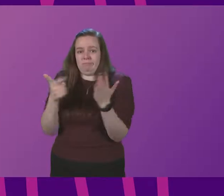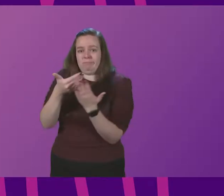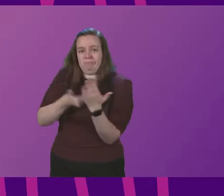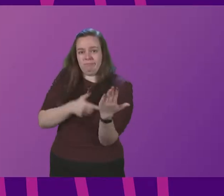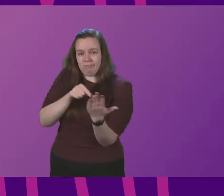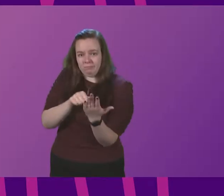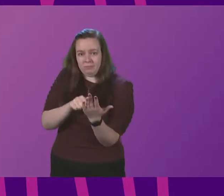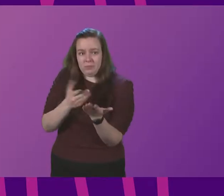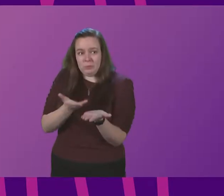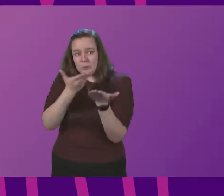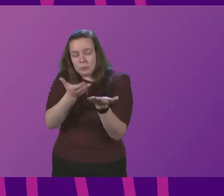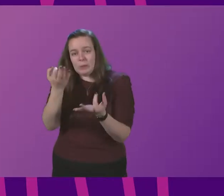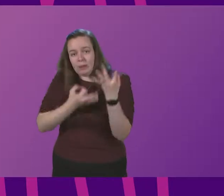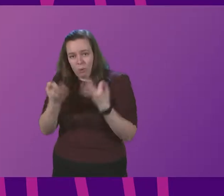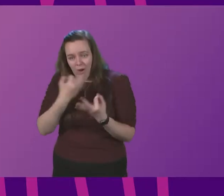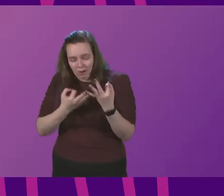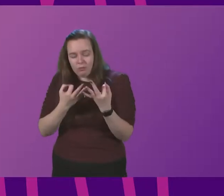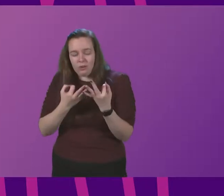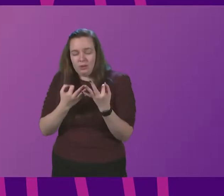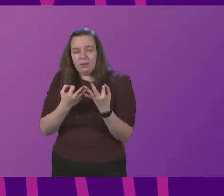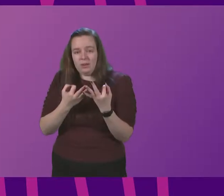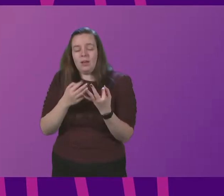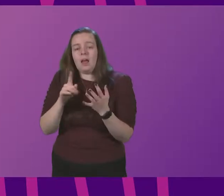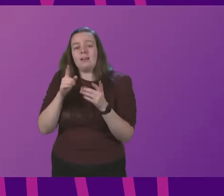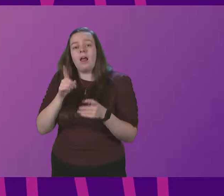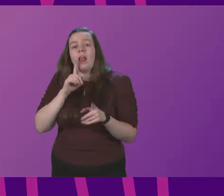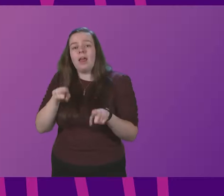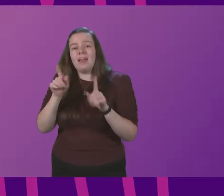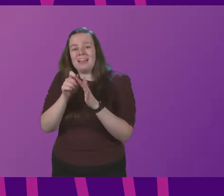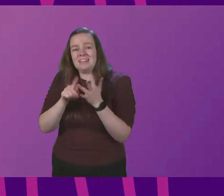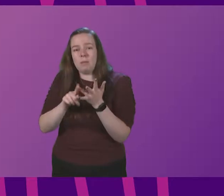been given to it. Obviously, Lady Poole will be able to reflect on all those questions.